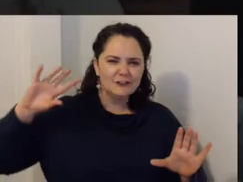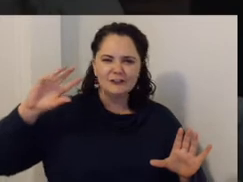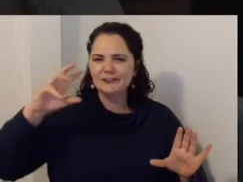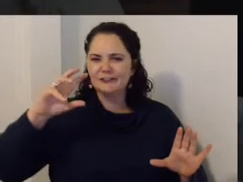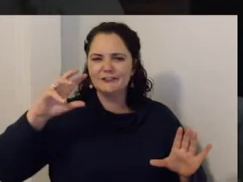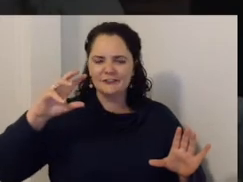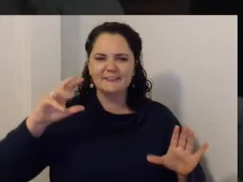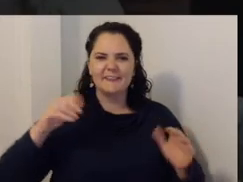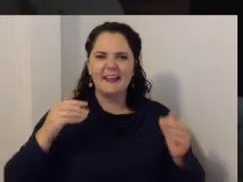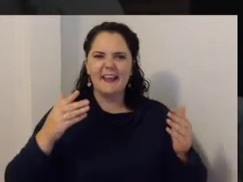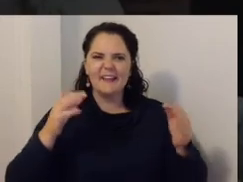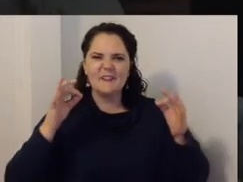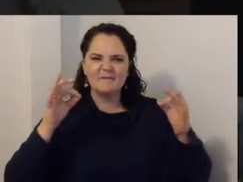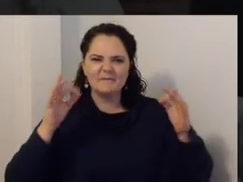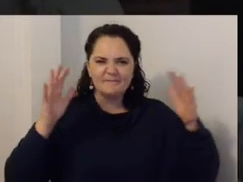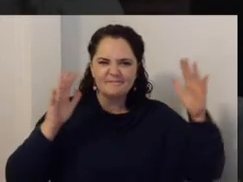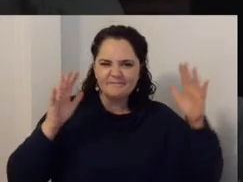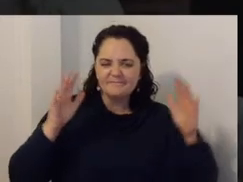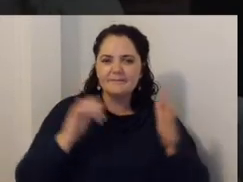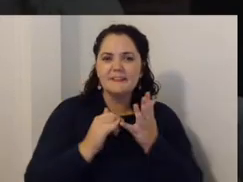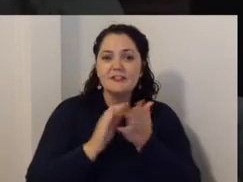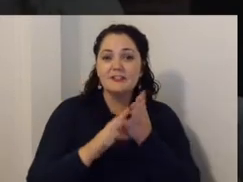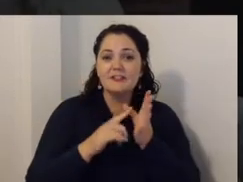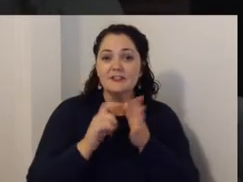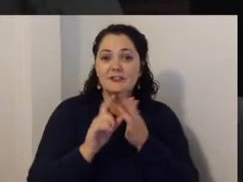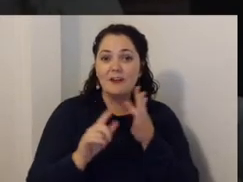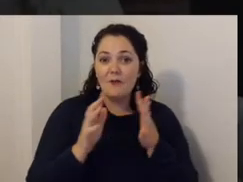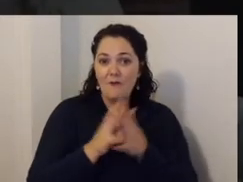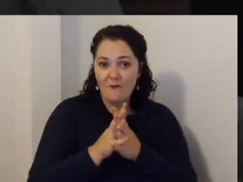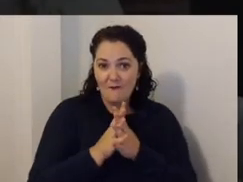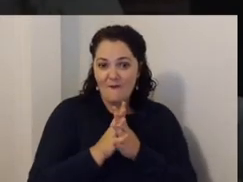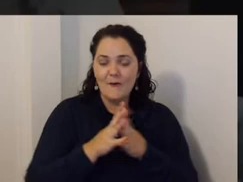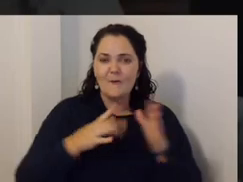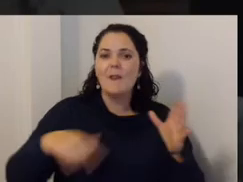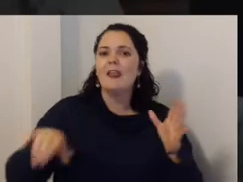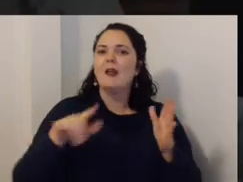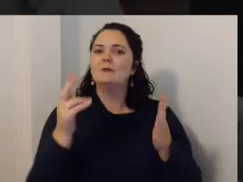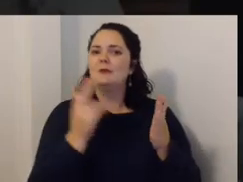create deep dark shadows and we're going to all draw together in the dark manner. I'm also going to